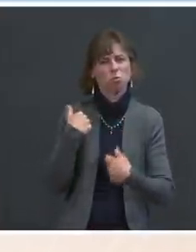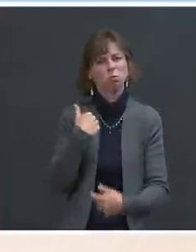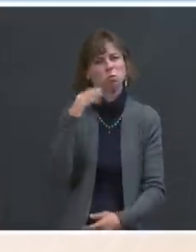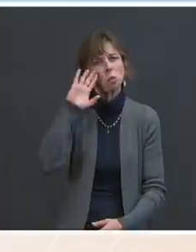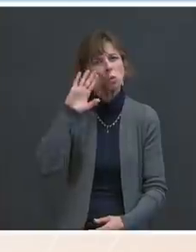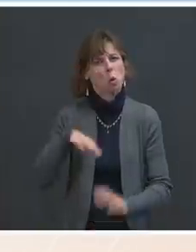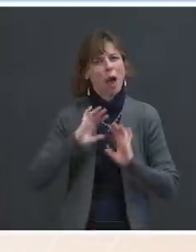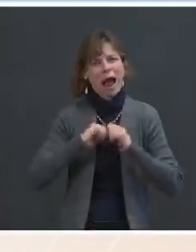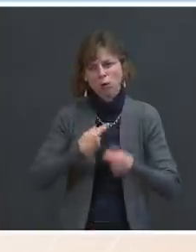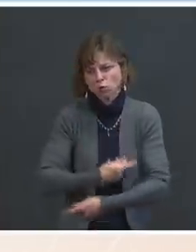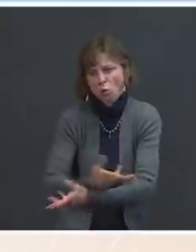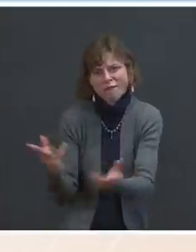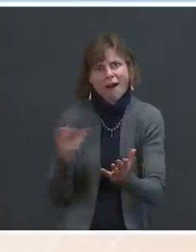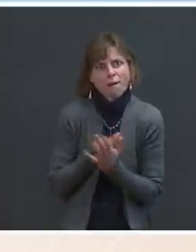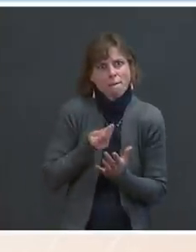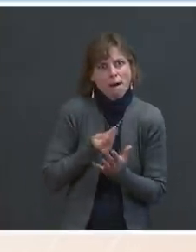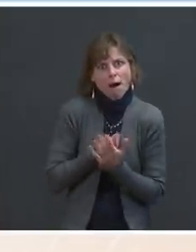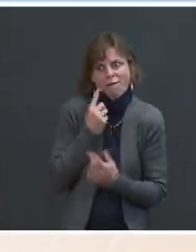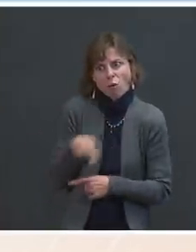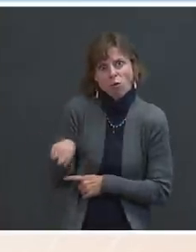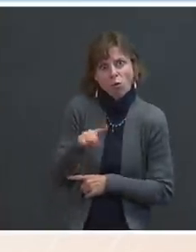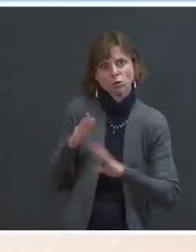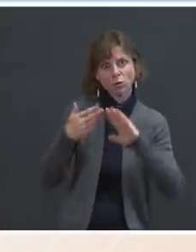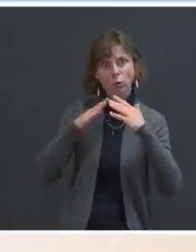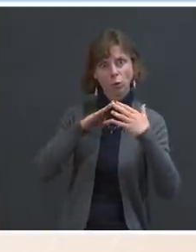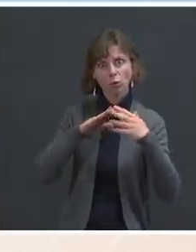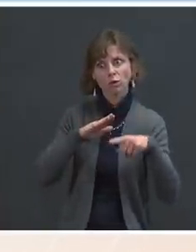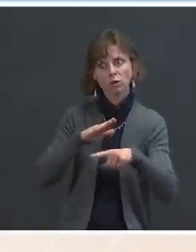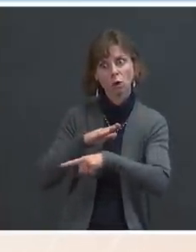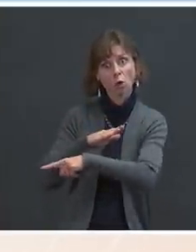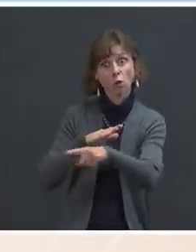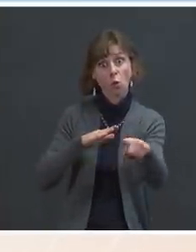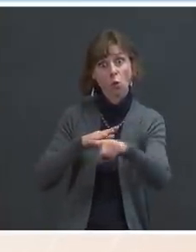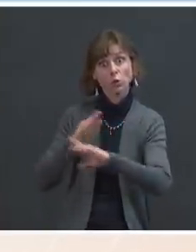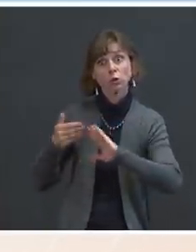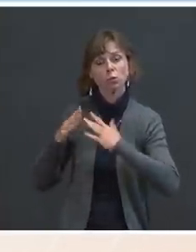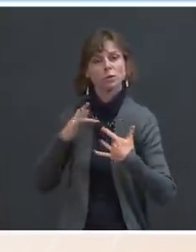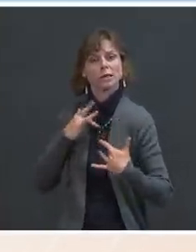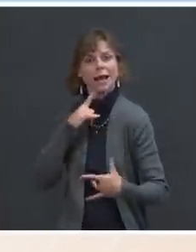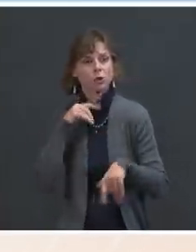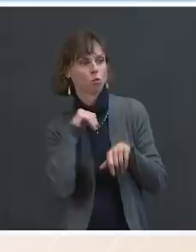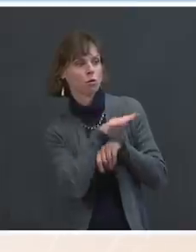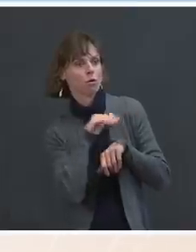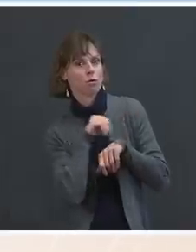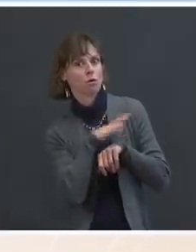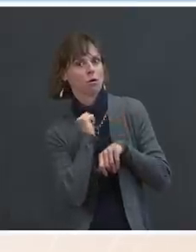that are most likely to send migrants, but also that are suffering the greatest effect